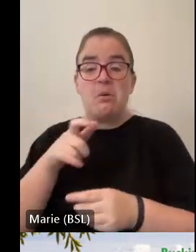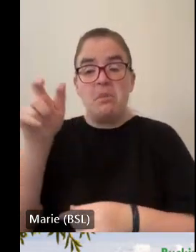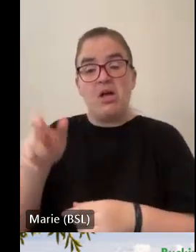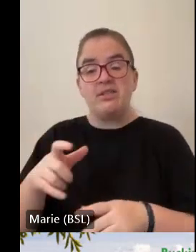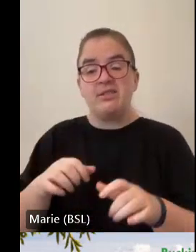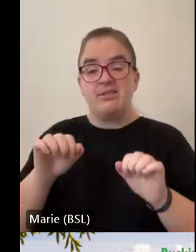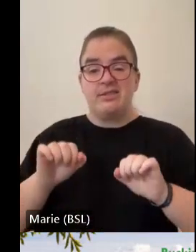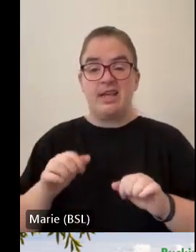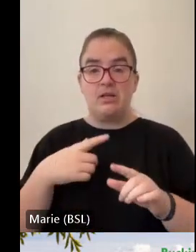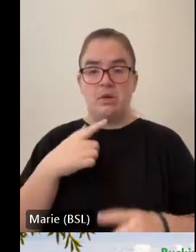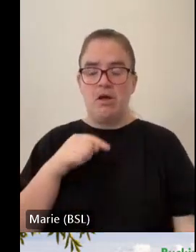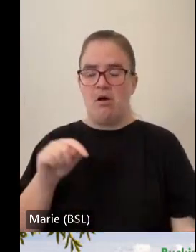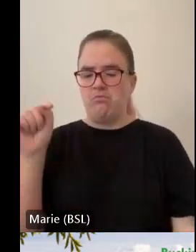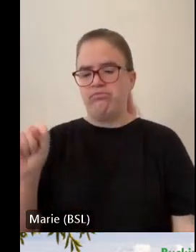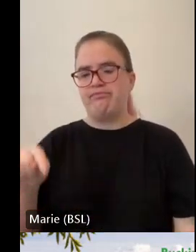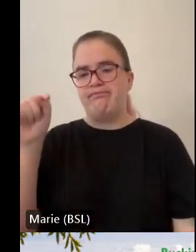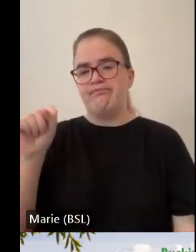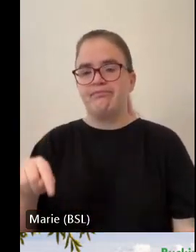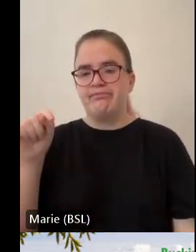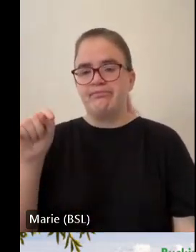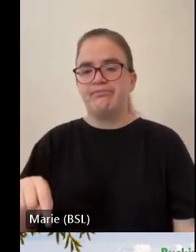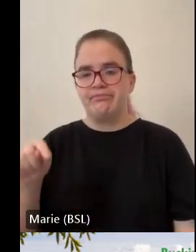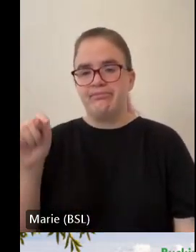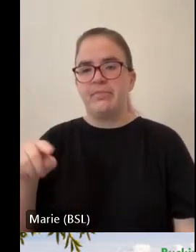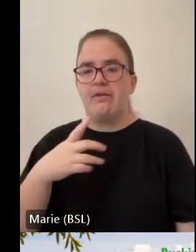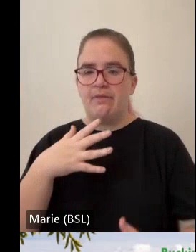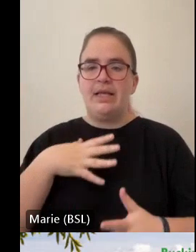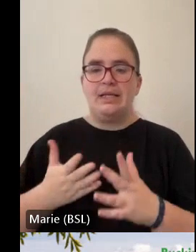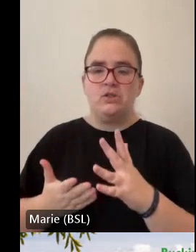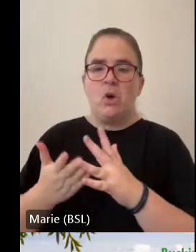press a button, which is what they will need to do to get through.